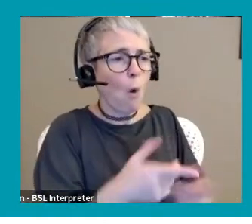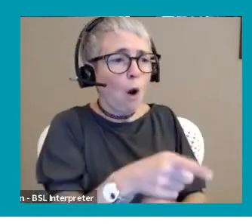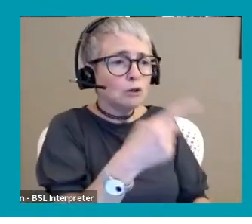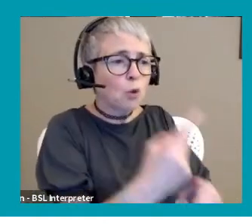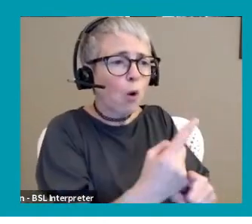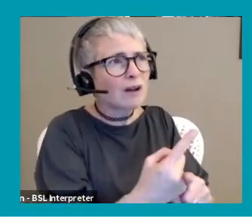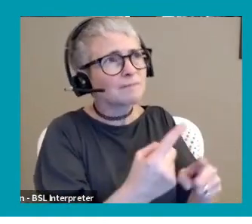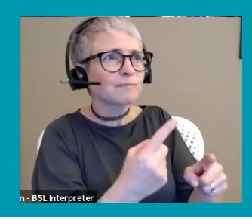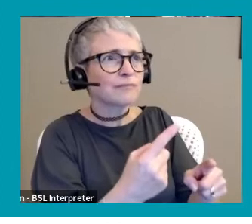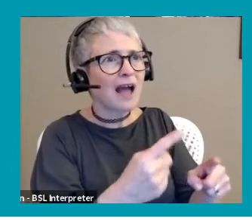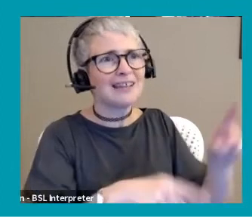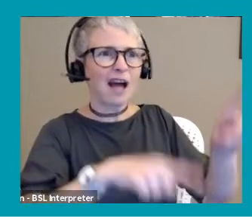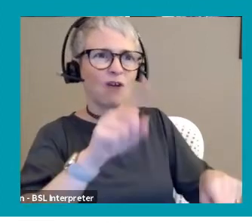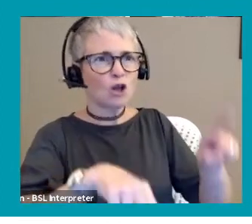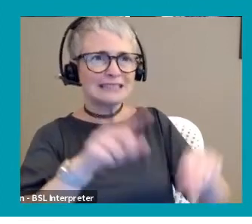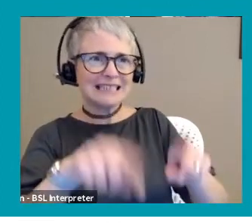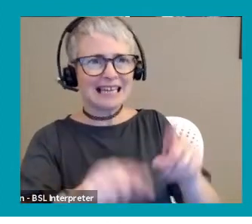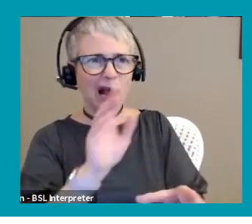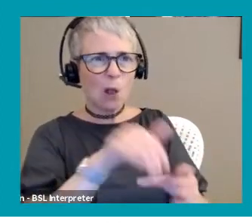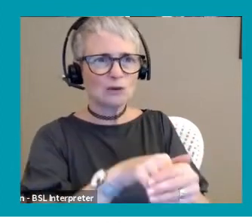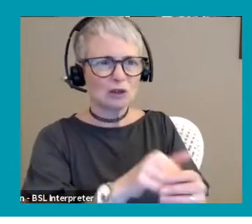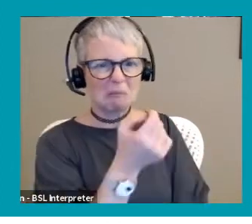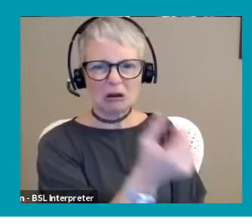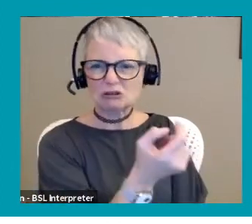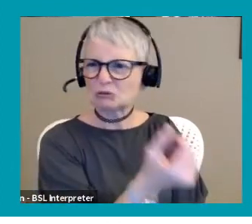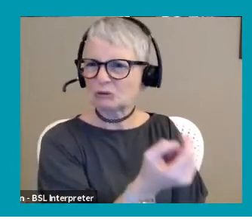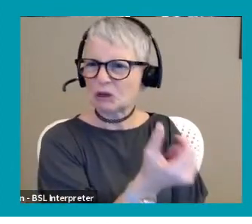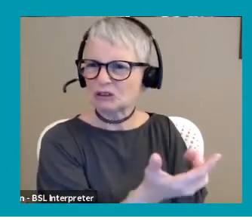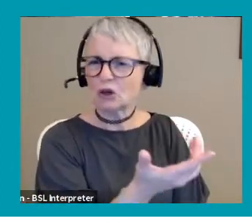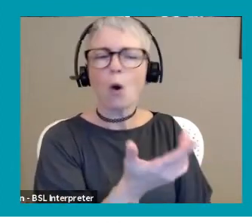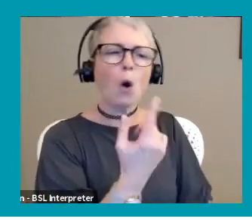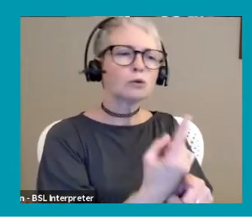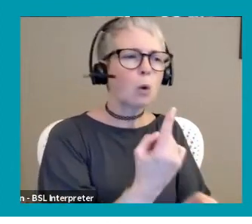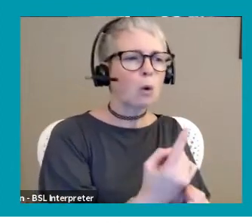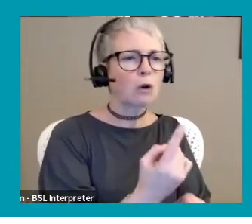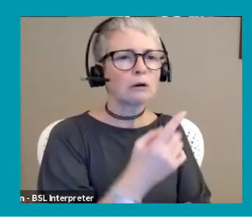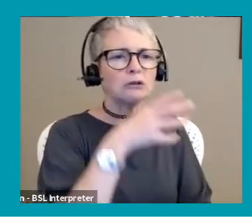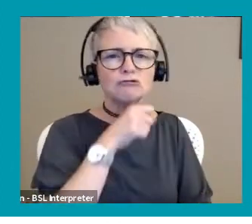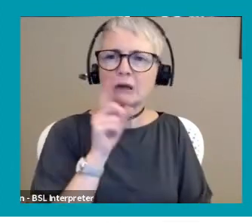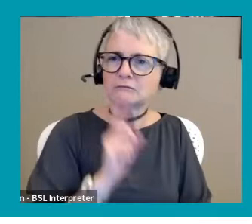So they might talk mostly about gender or ethnicity which get more